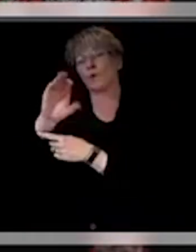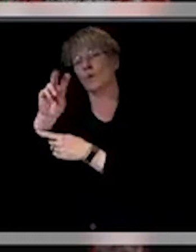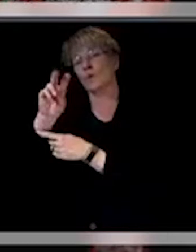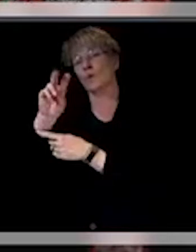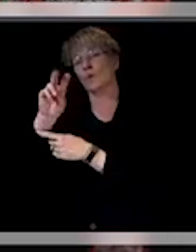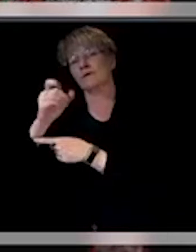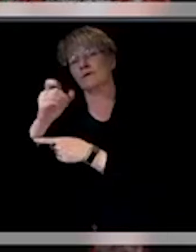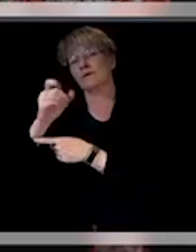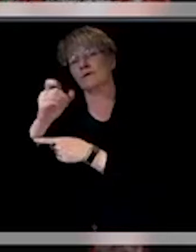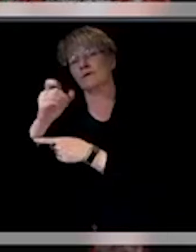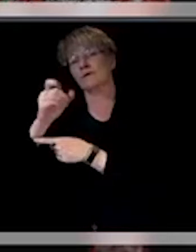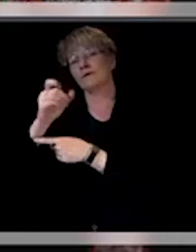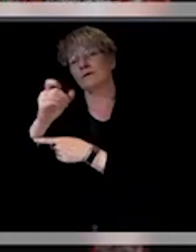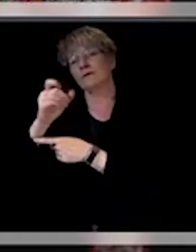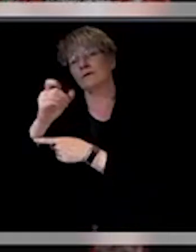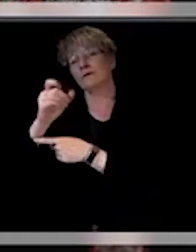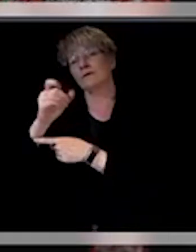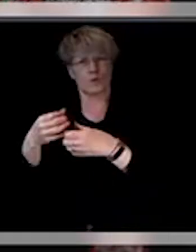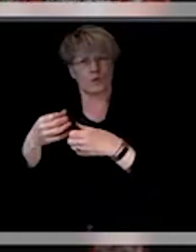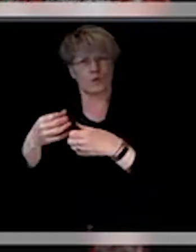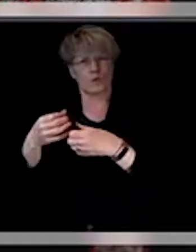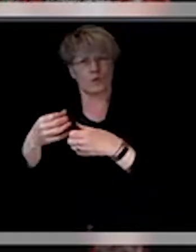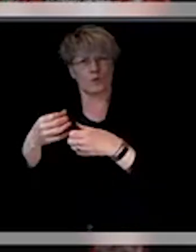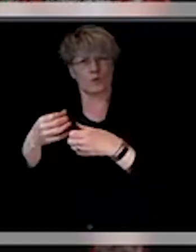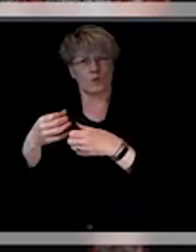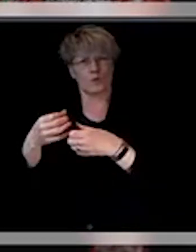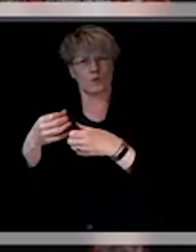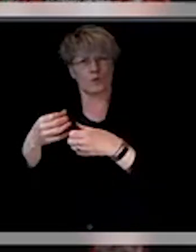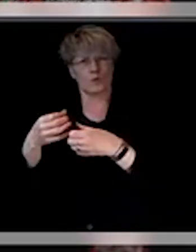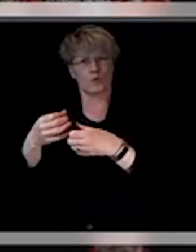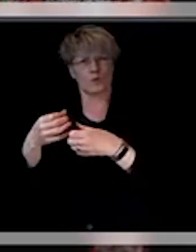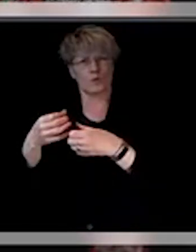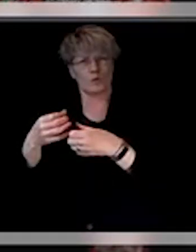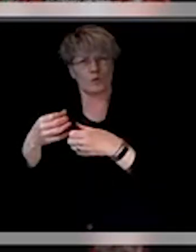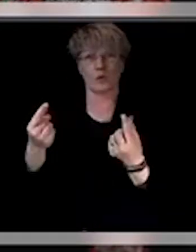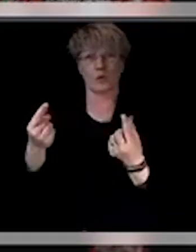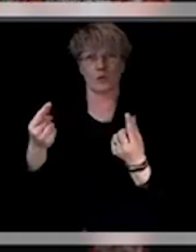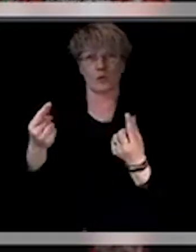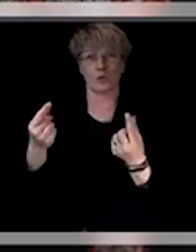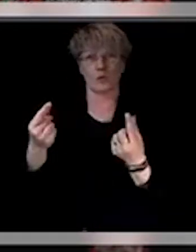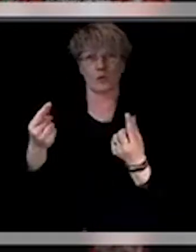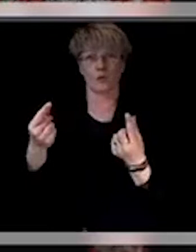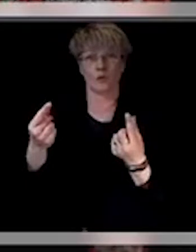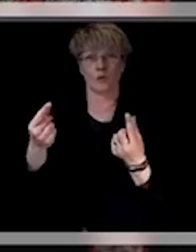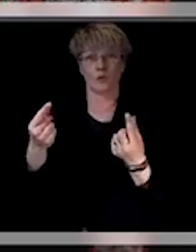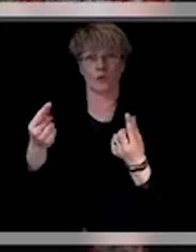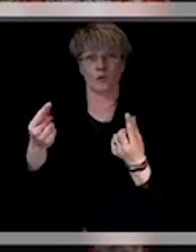health is, “community organized efforts to prevent disease,” and it's different